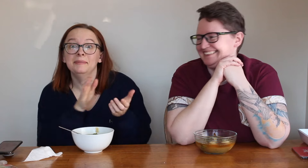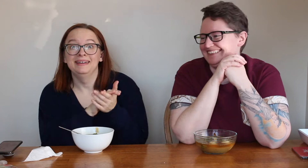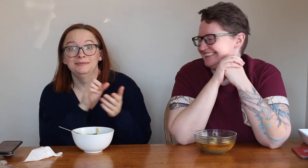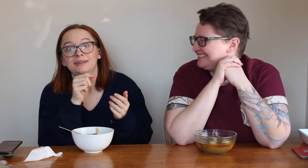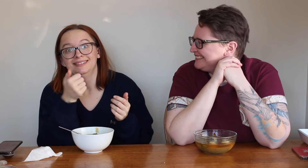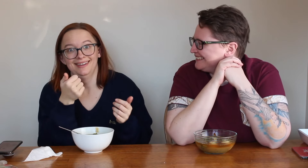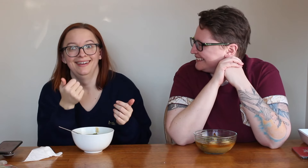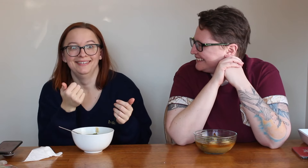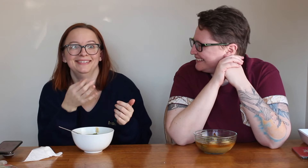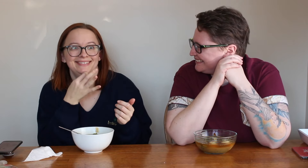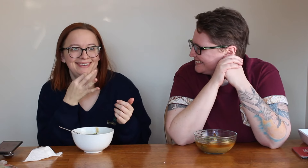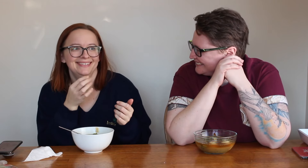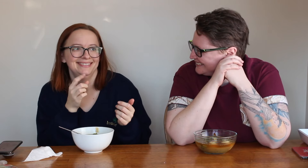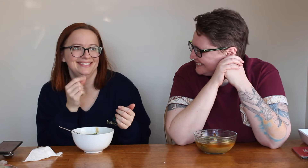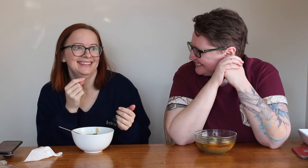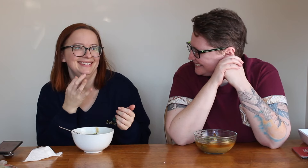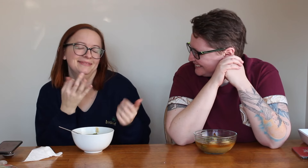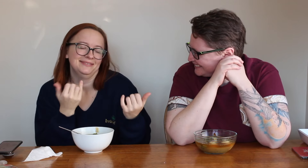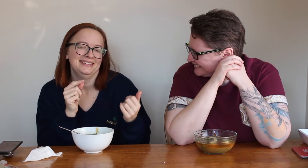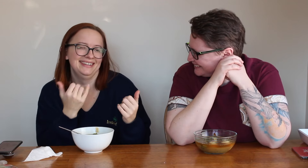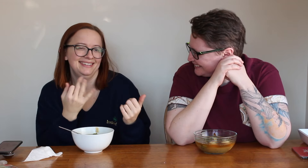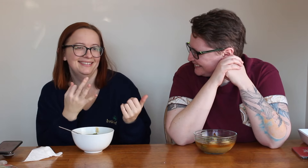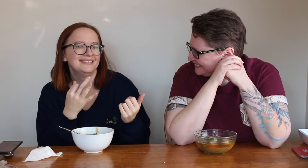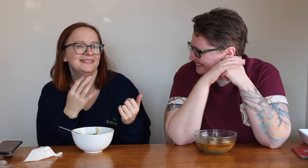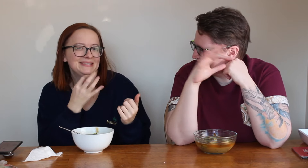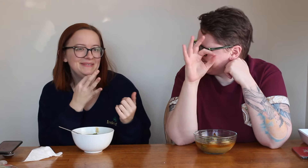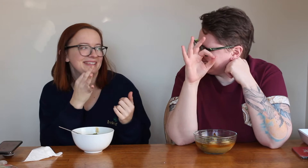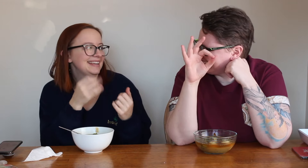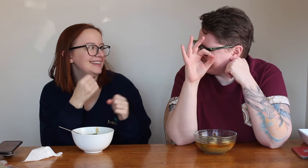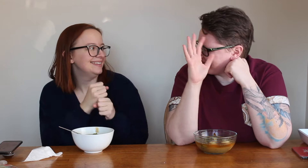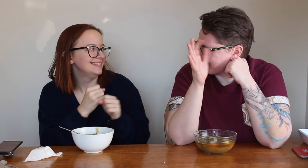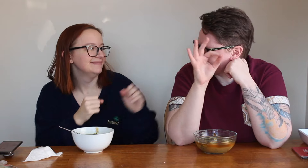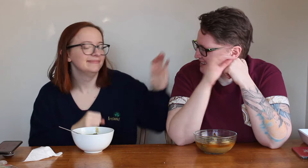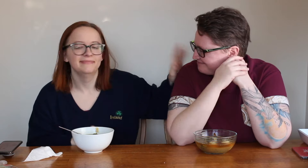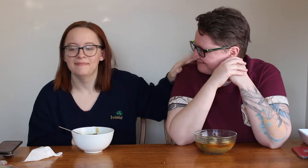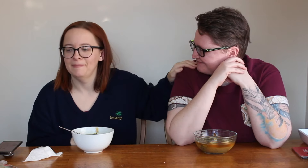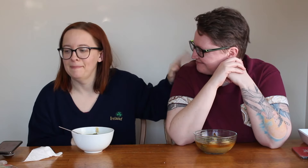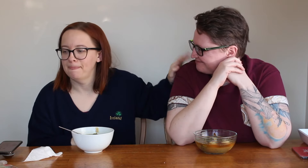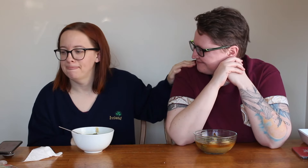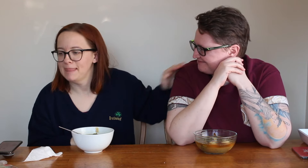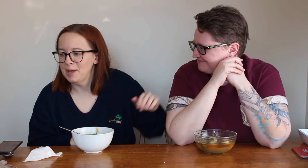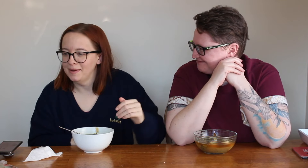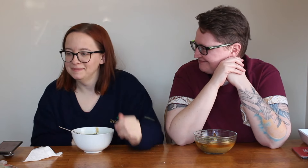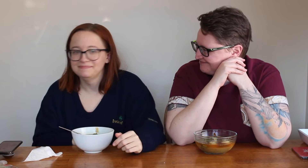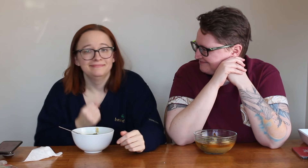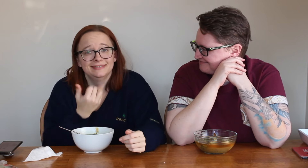Like 2008, maybe the fall. Yeah, we've been married almost 11 years now. Ten years? Ten. Married -Wait.